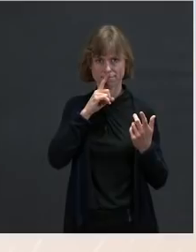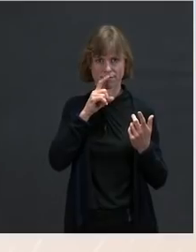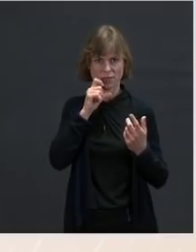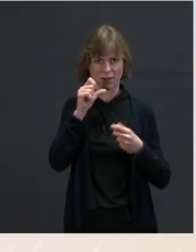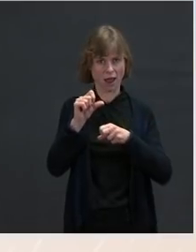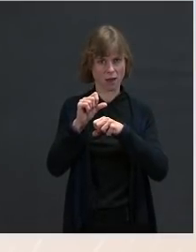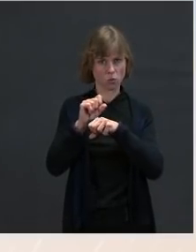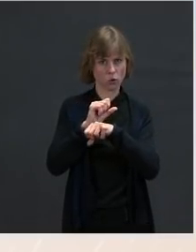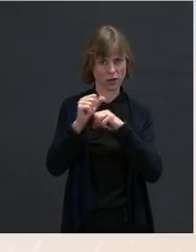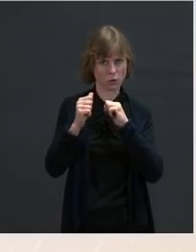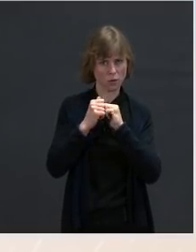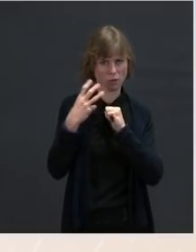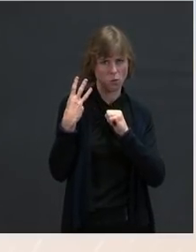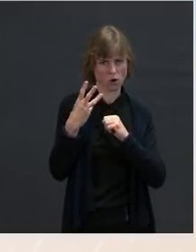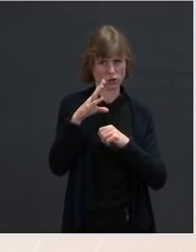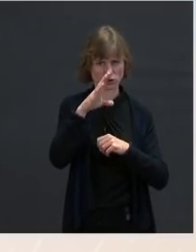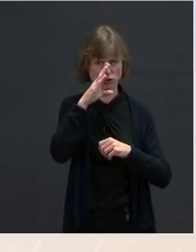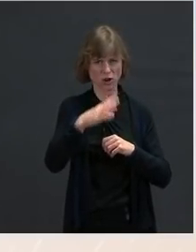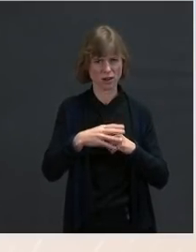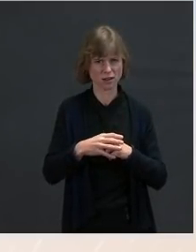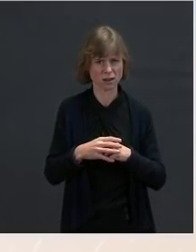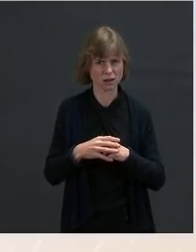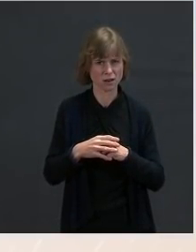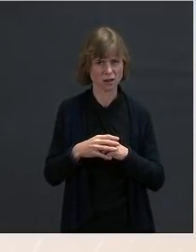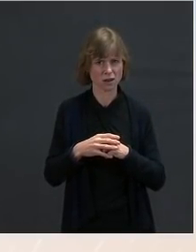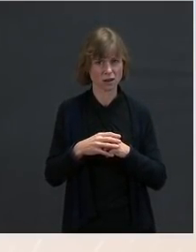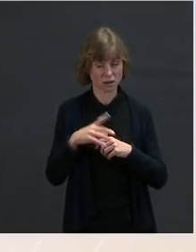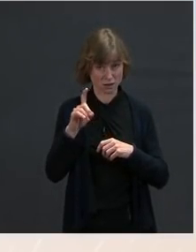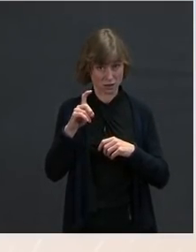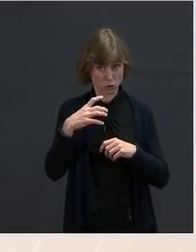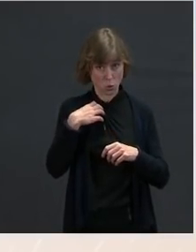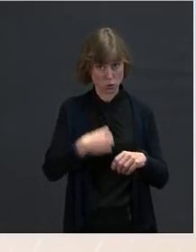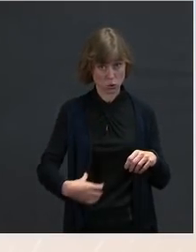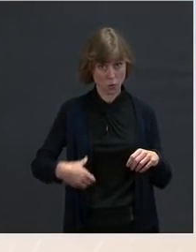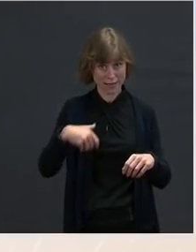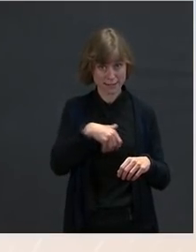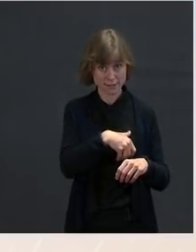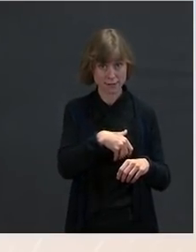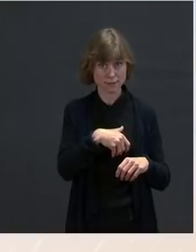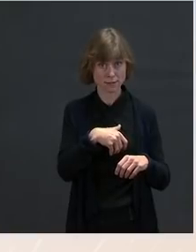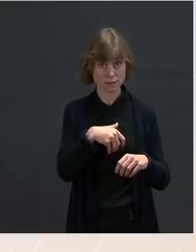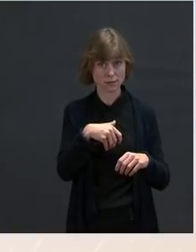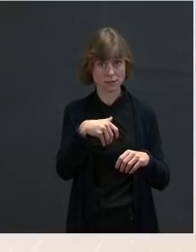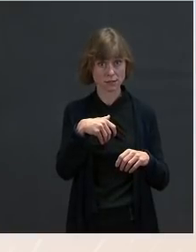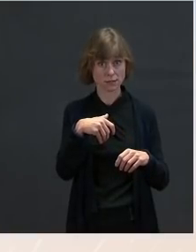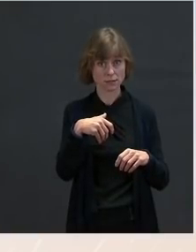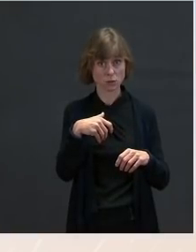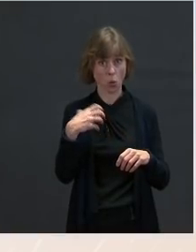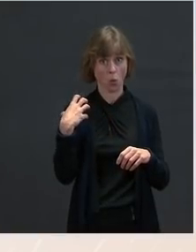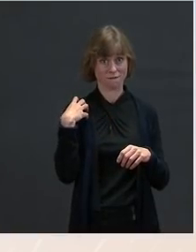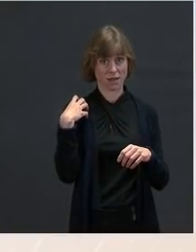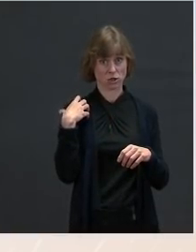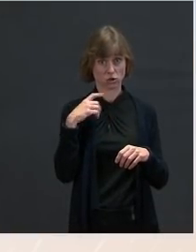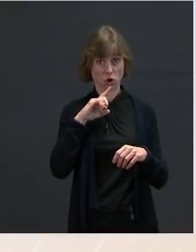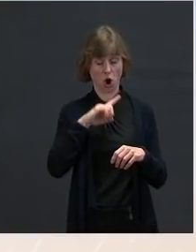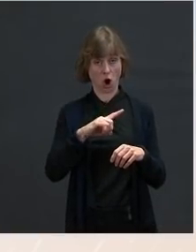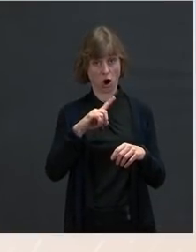So can you just clarify, is this being done through the Swiss or through other European officials instead? Ms. Psaki: We have a range of means